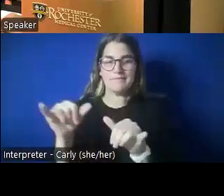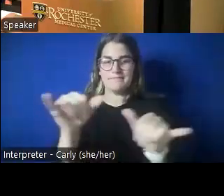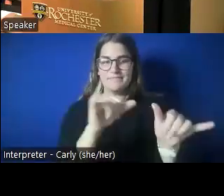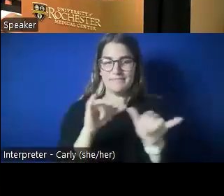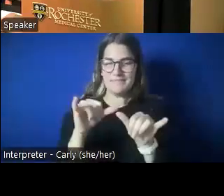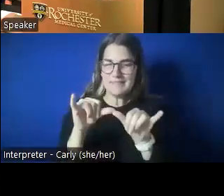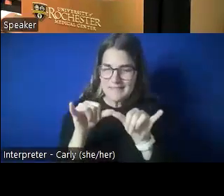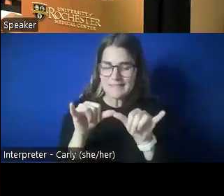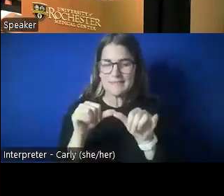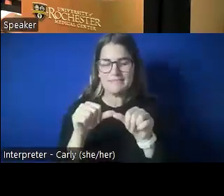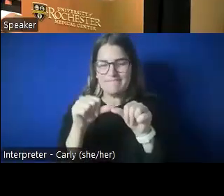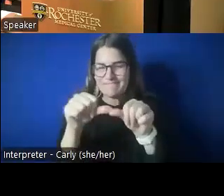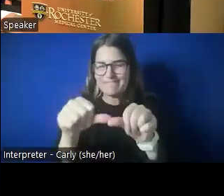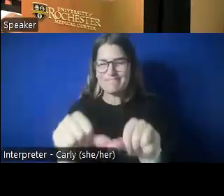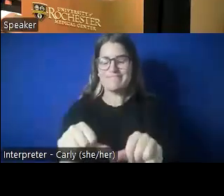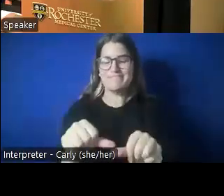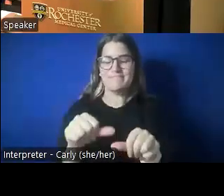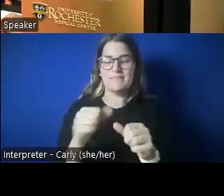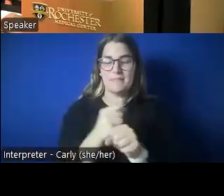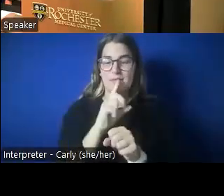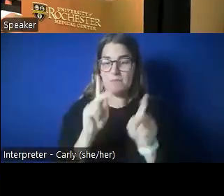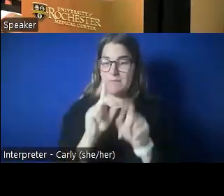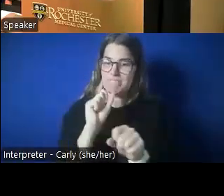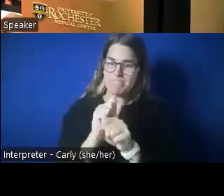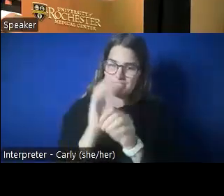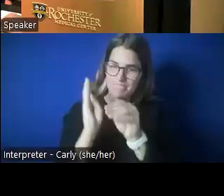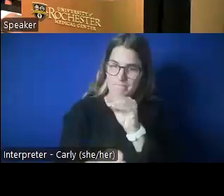are and making sure people are following through un leading them we have a lot of data that we can